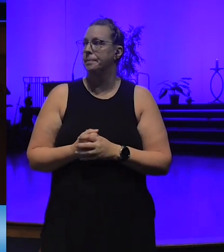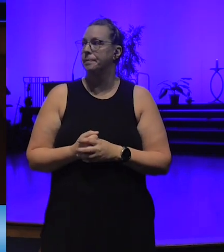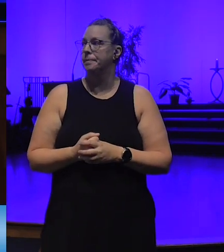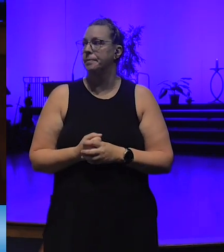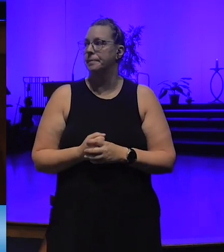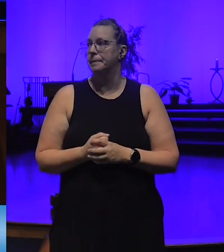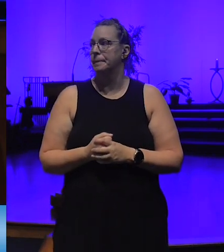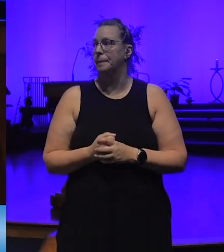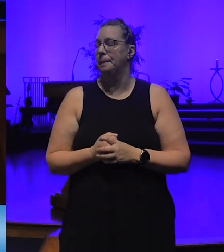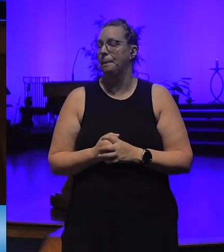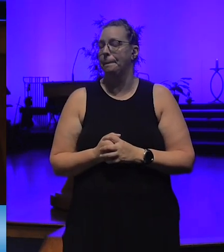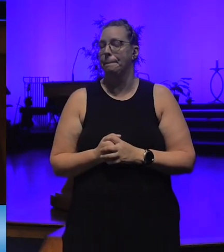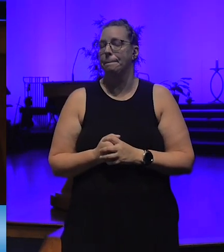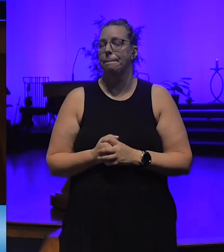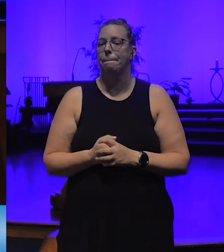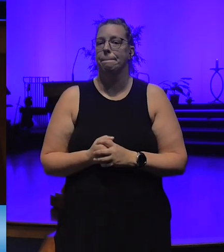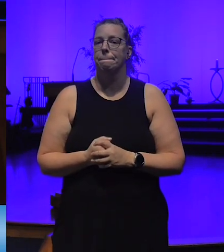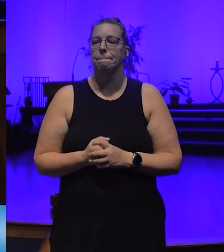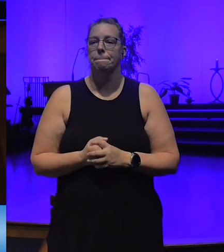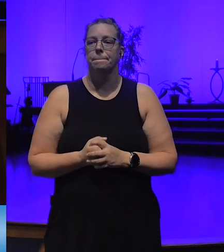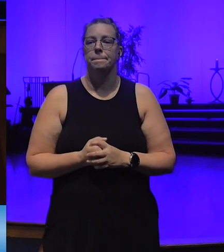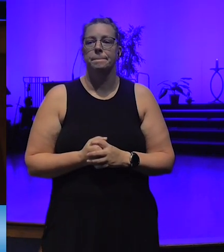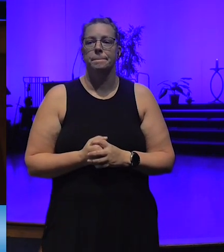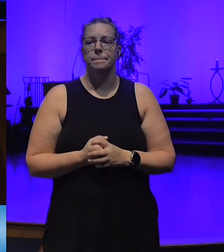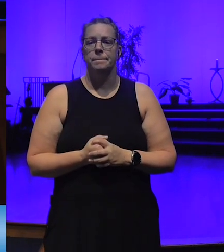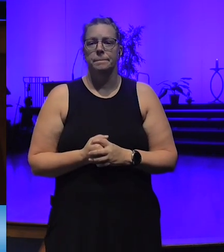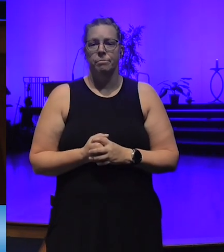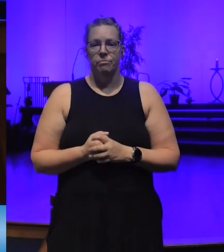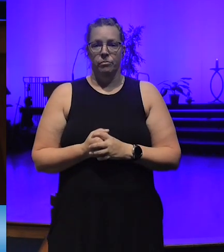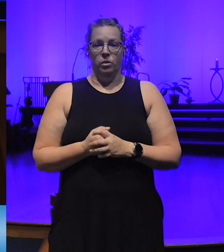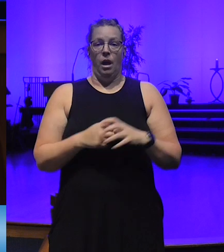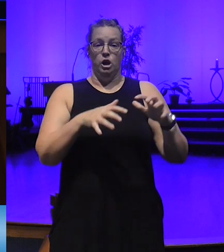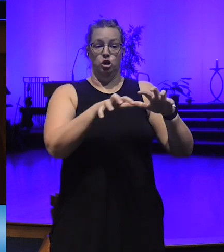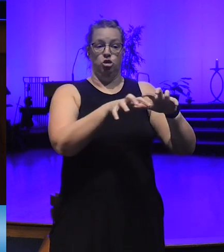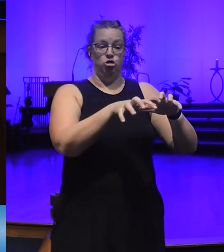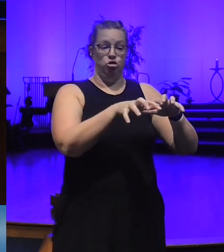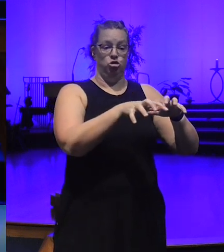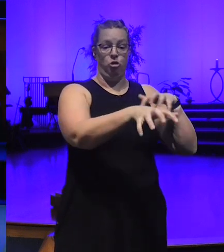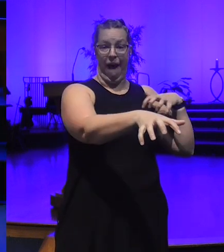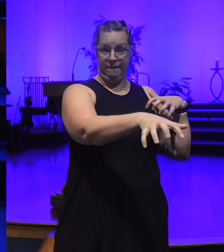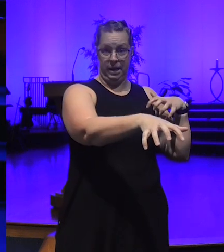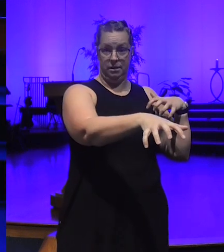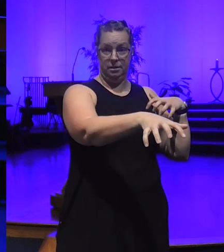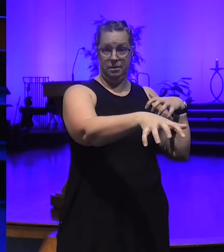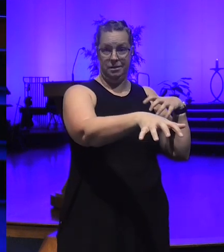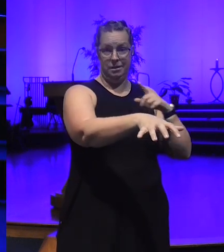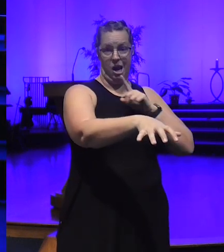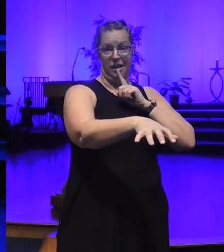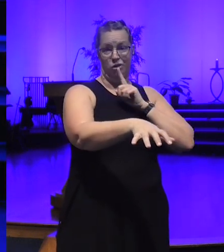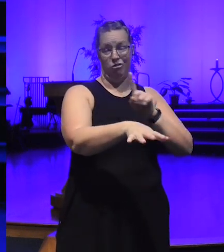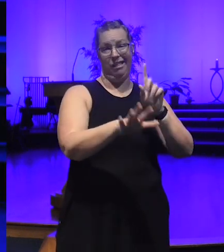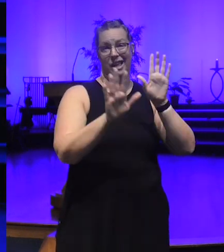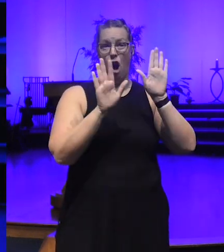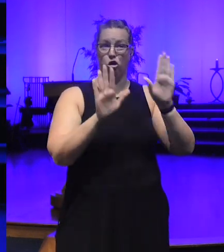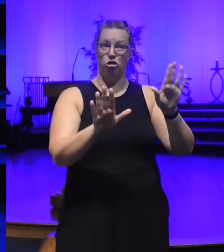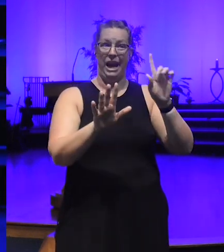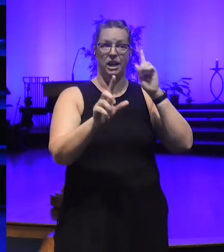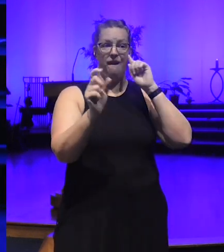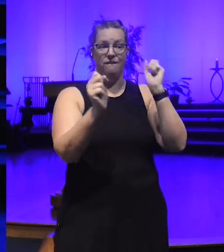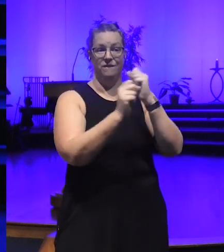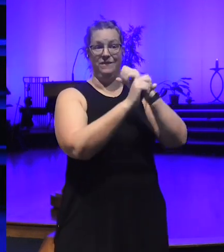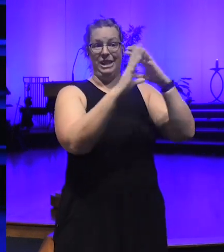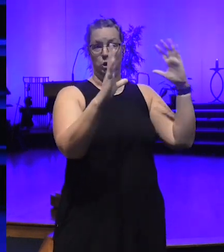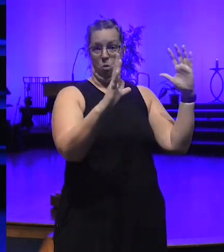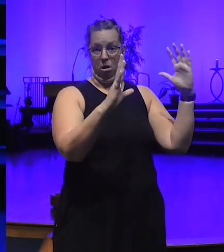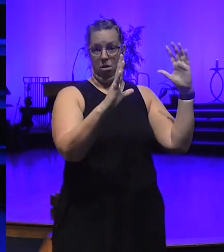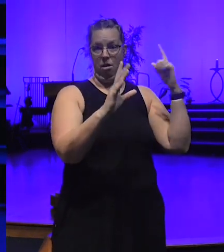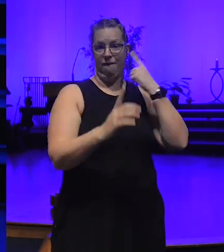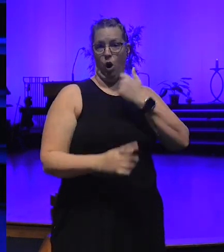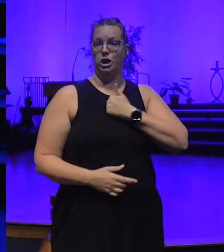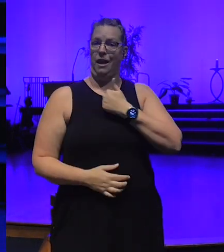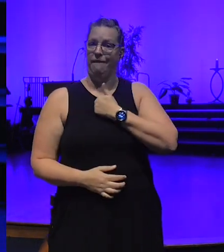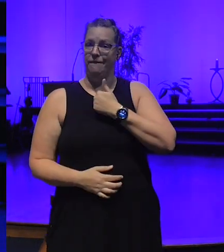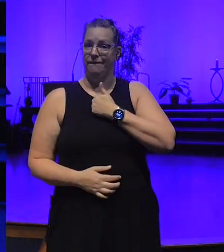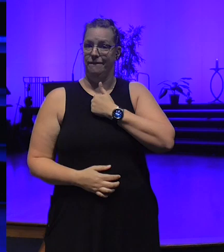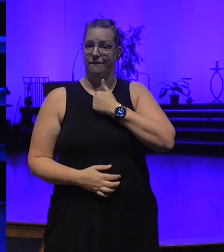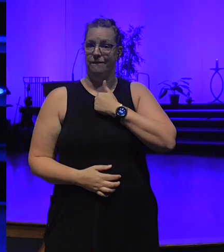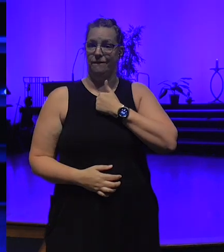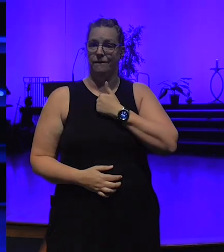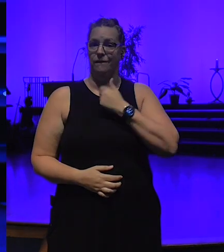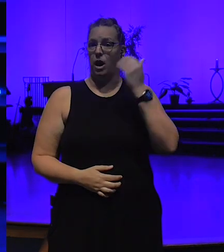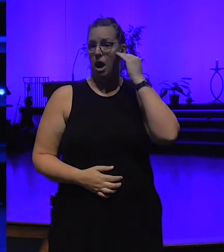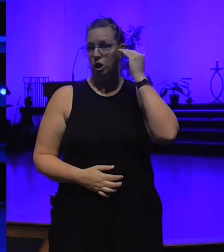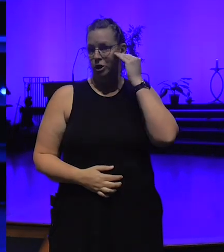down traffic is a great visual for reflecting back to yourself the state of your own Consciousness if